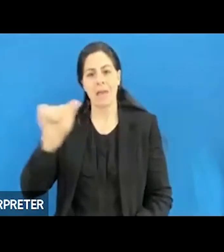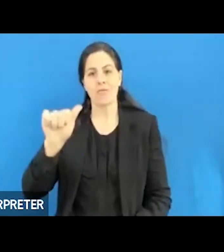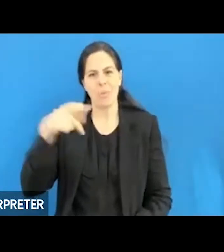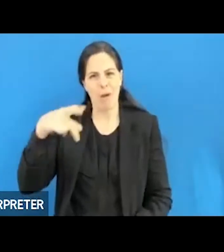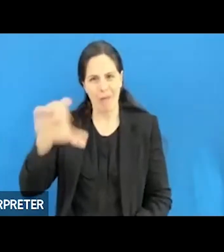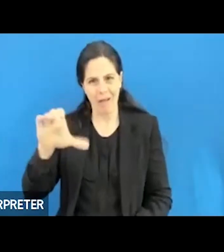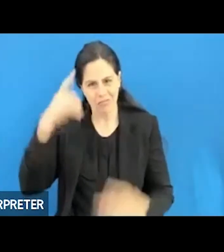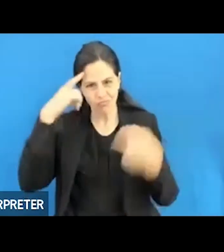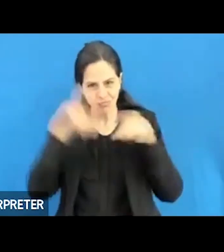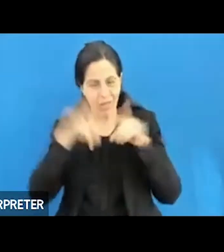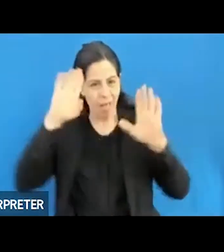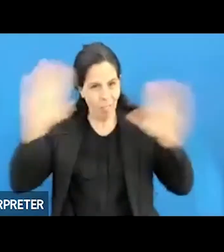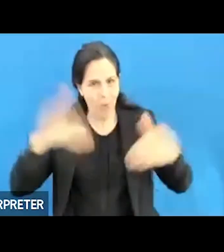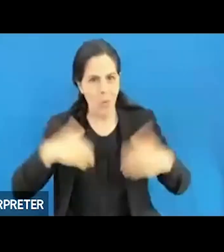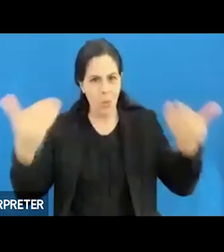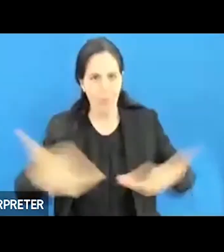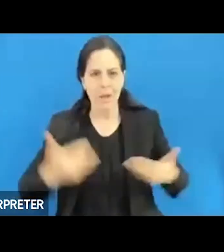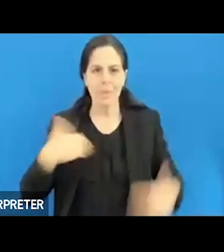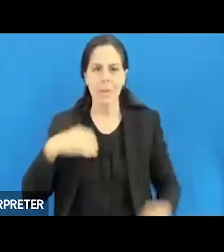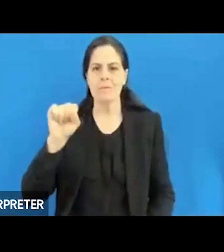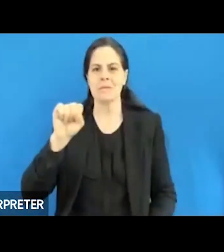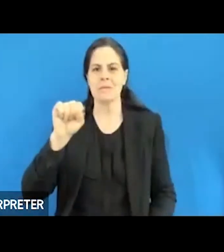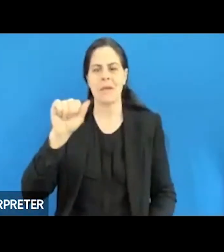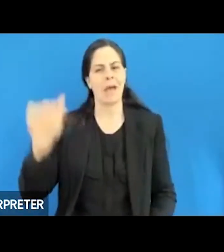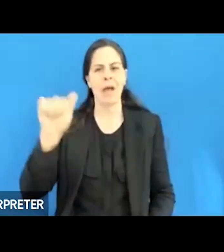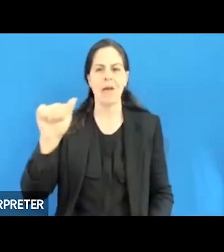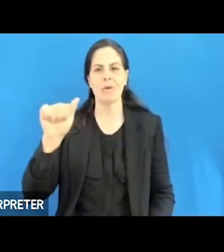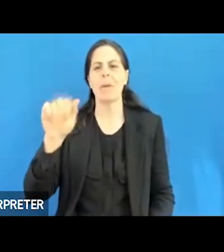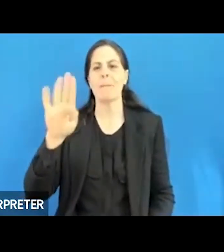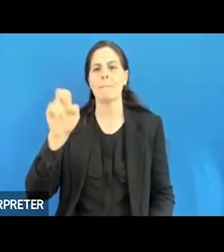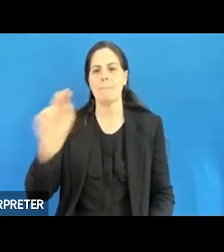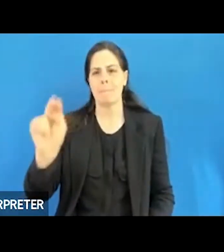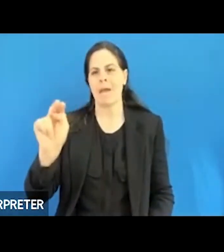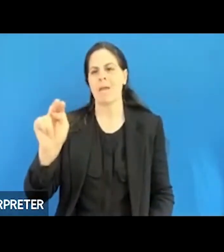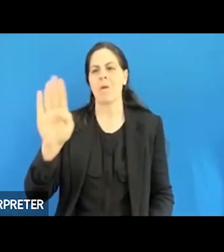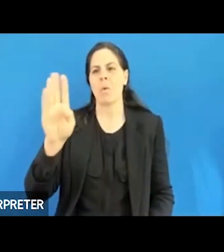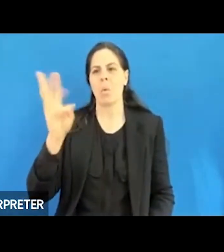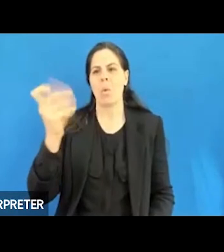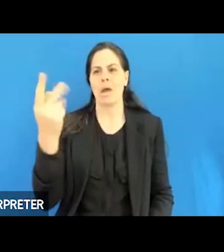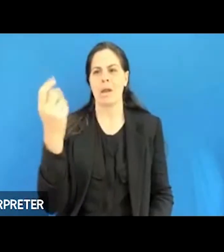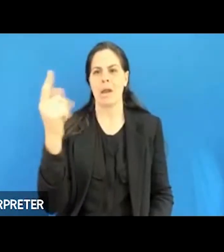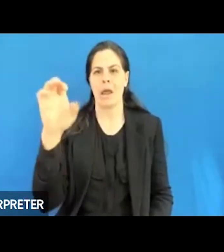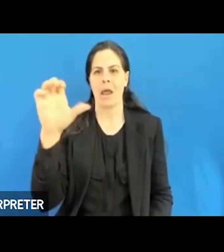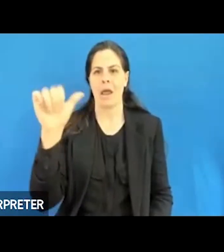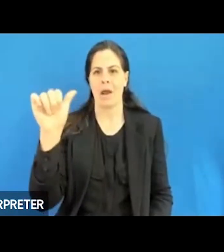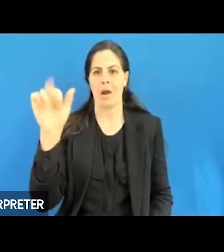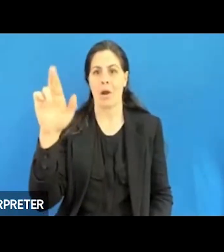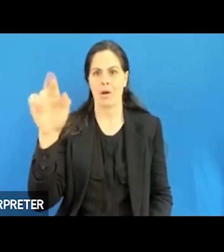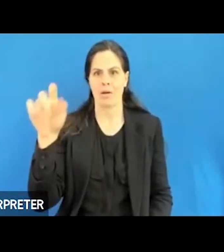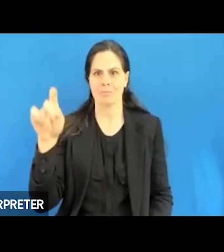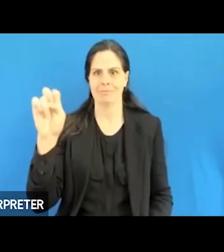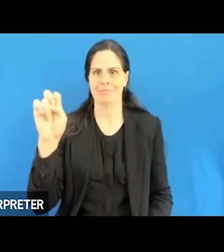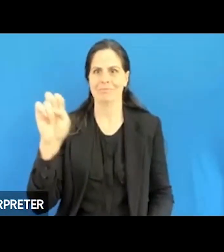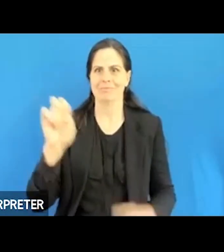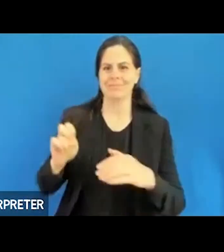I'm SAG-AFTRA Executive Vice President, Ben Whitehair. Thank you all for joining us for yet another SAG-AFTRA program on YouTube.